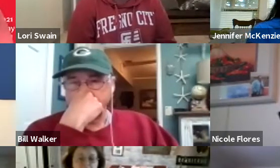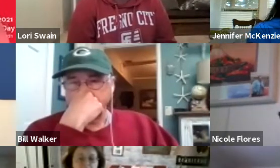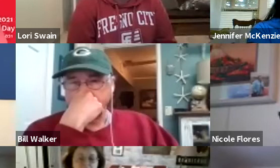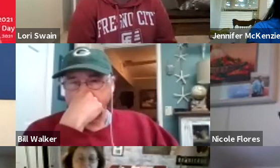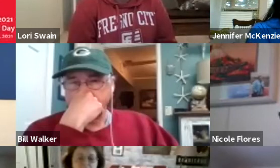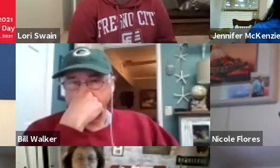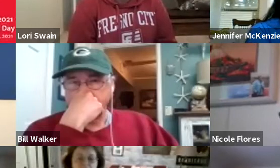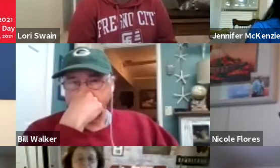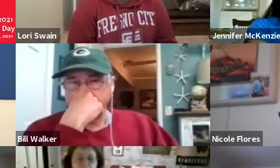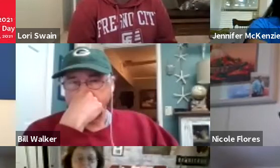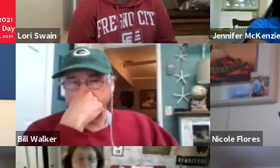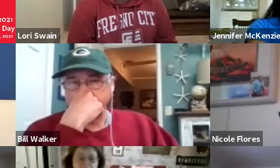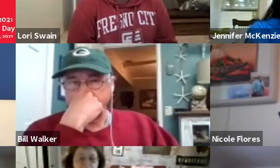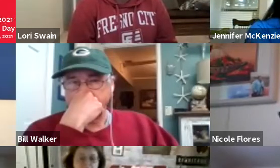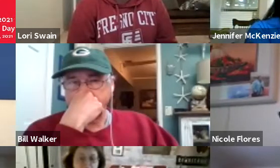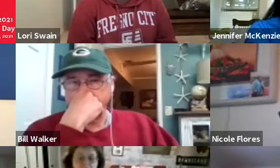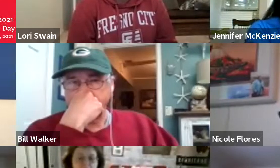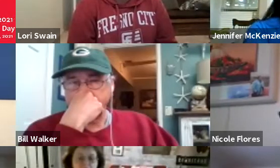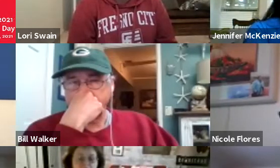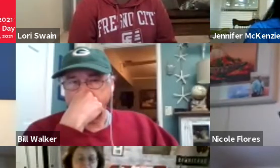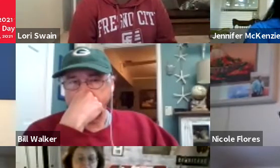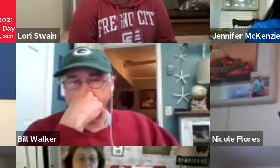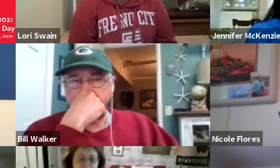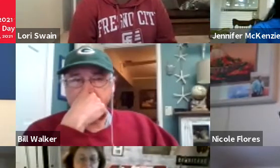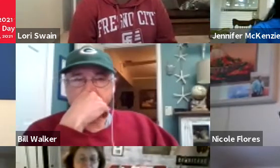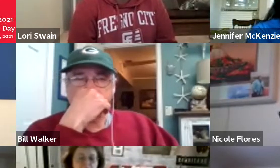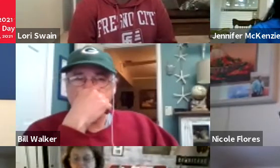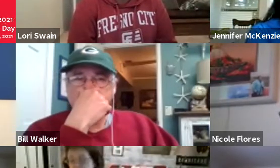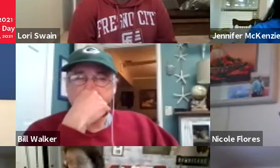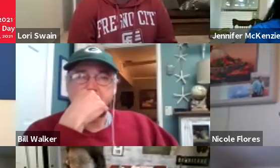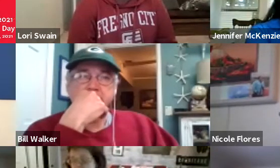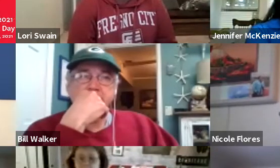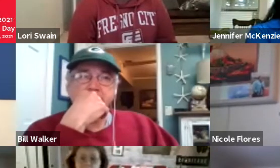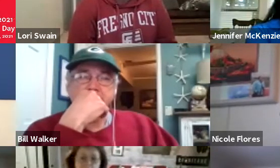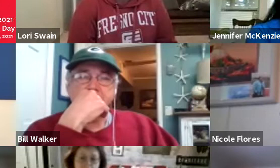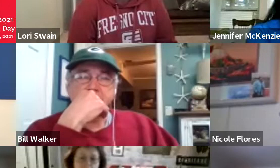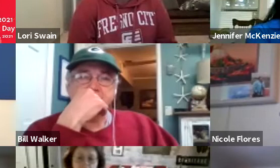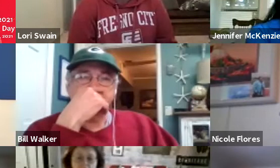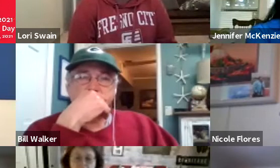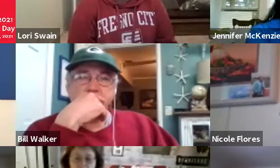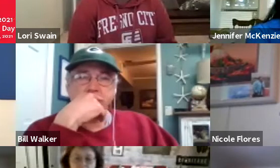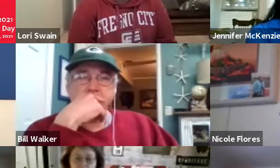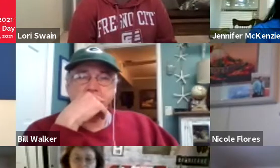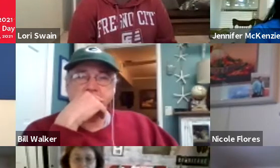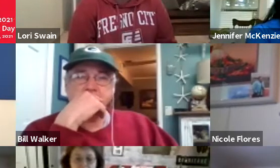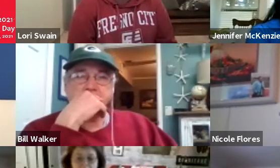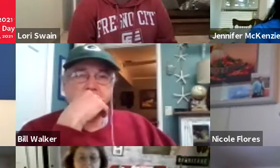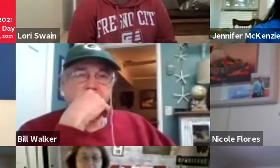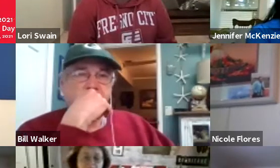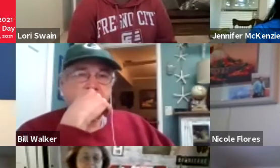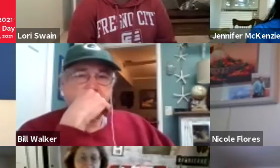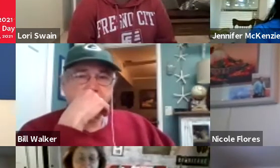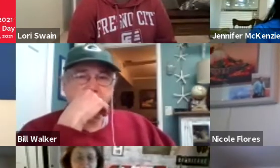Yeah, Maverick, just to echo what the group has talked about, is looking at, you know, in career technical education, you know, many of